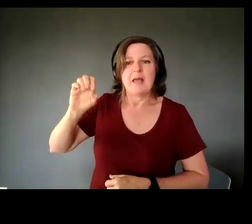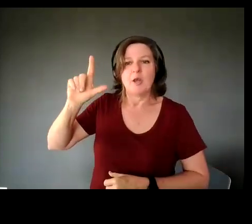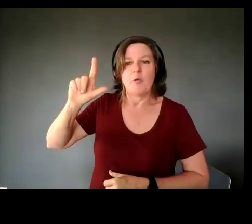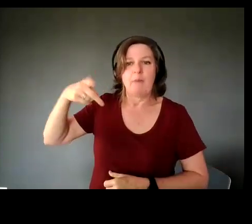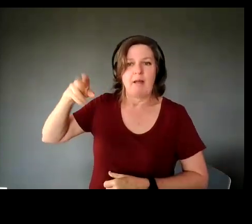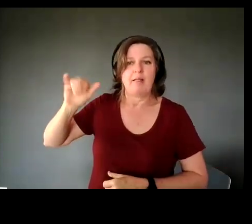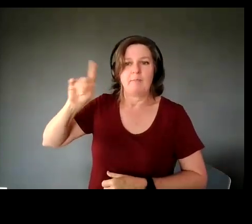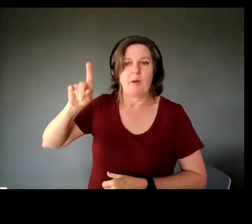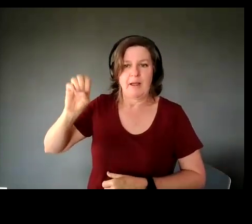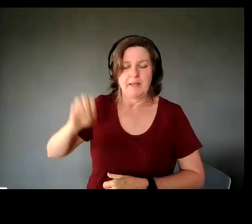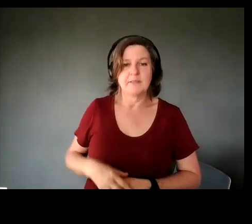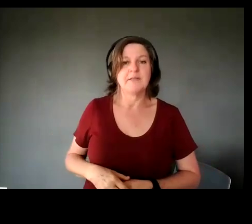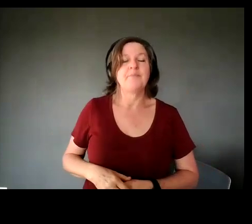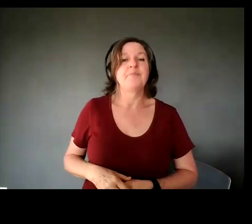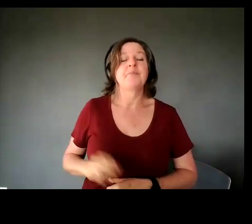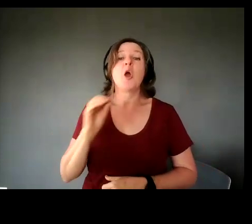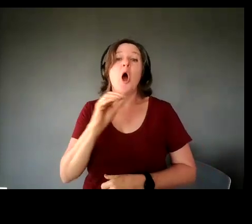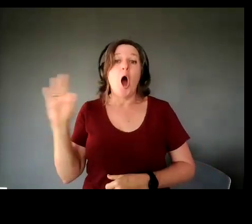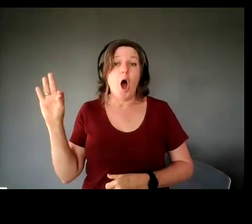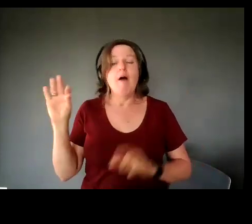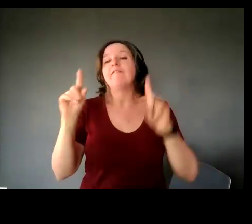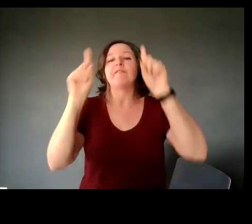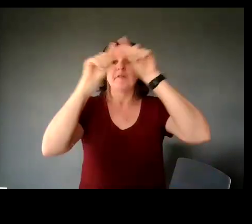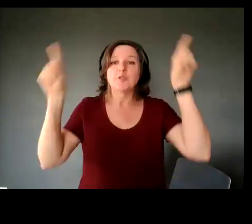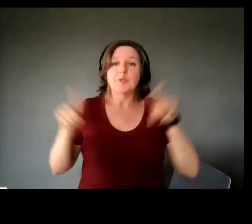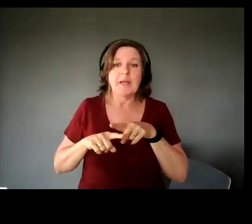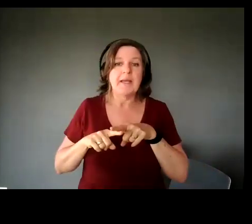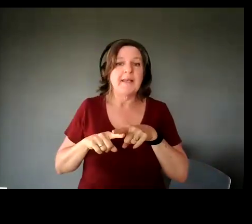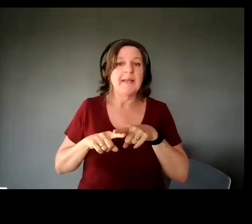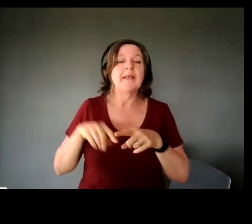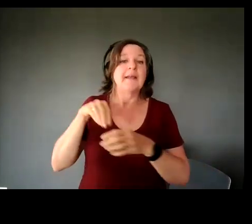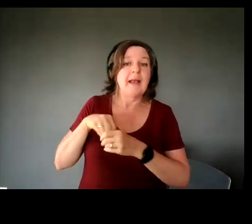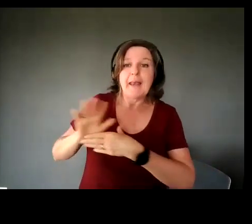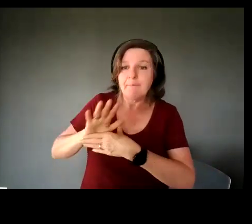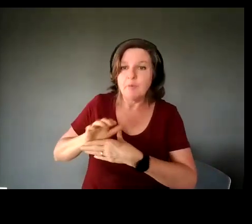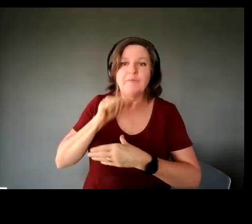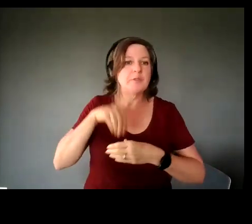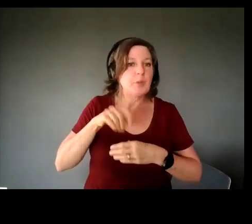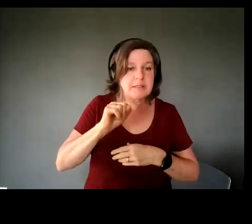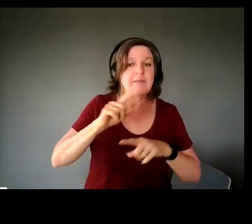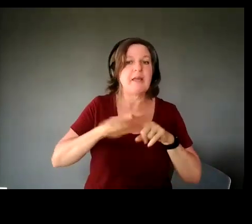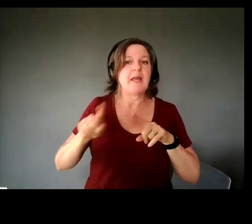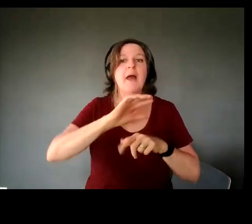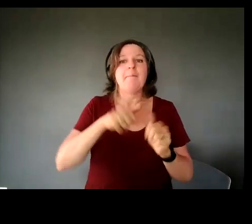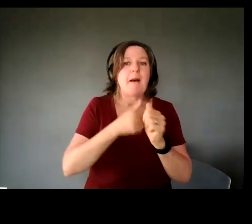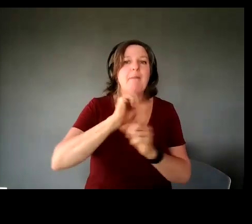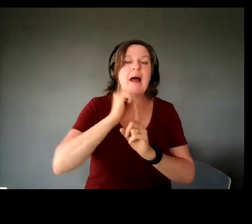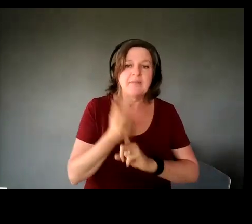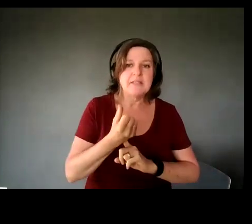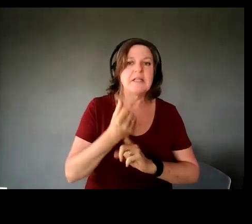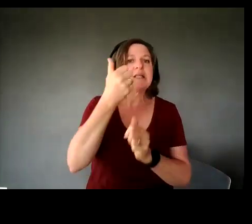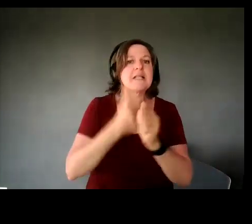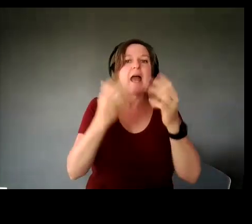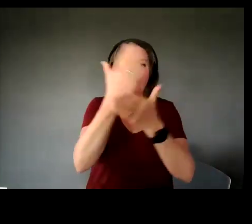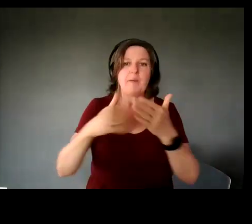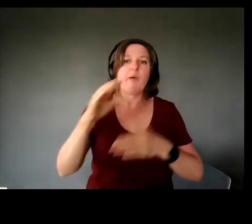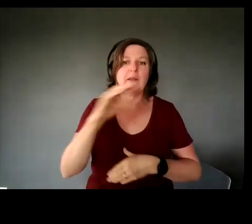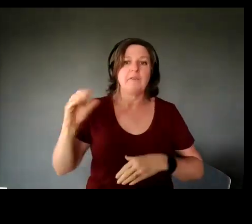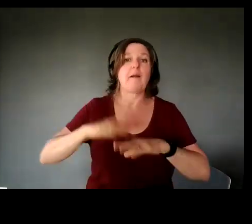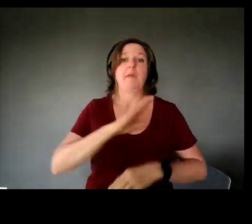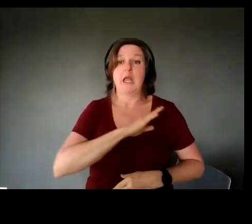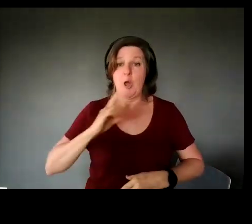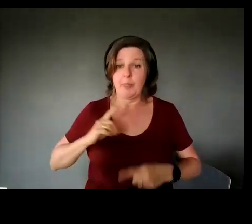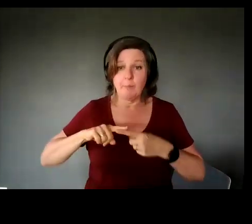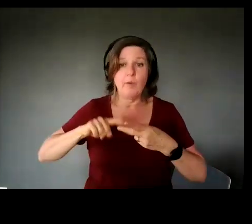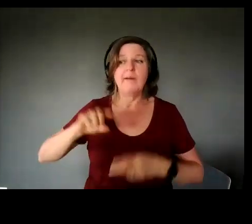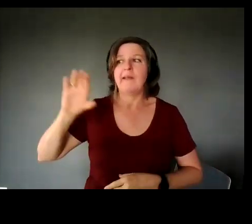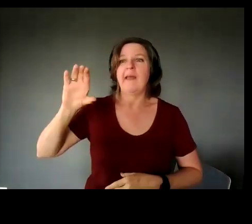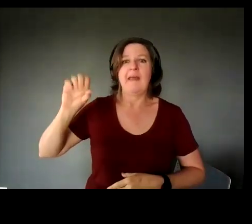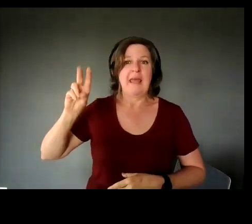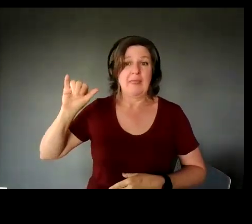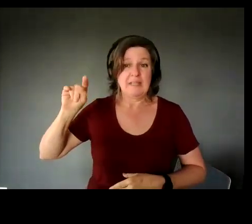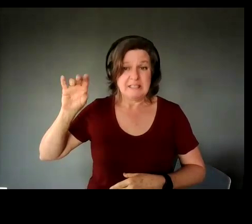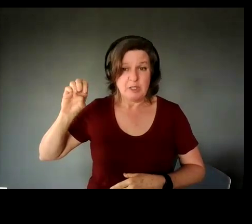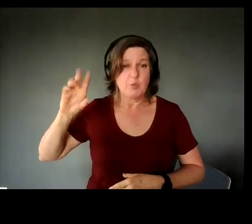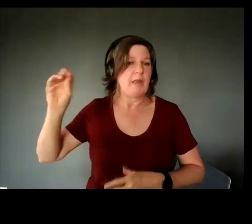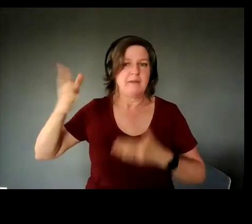And off screen we want to see disabled people in every department within the company, on the board, within C suite and beyond.